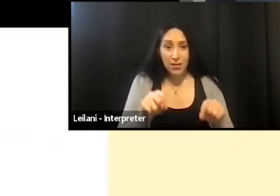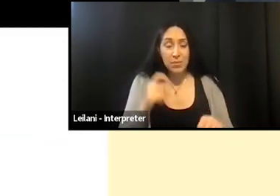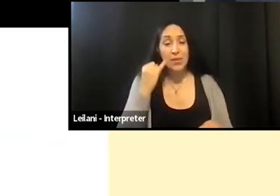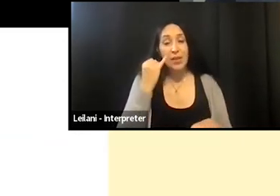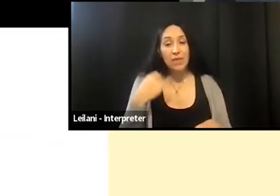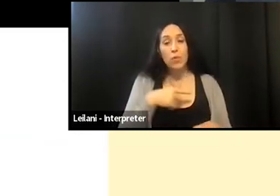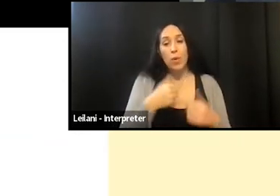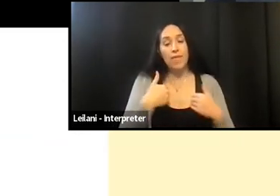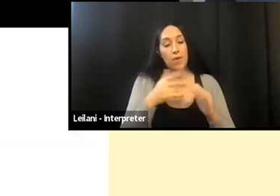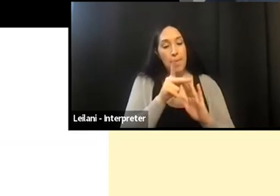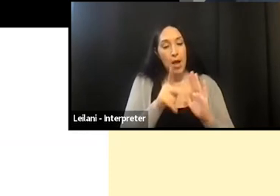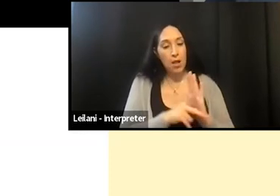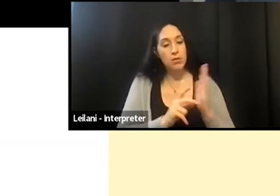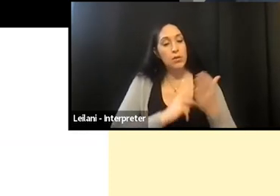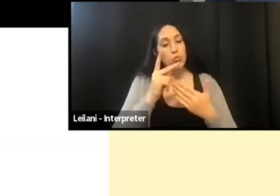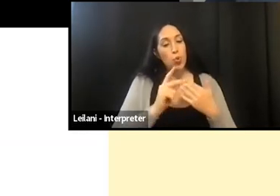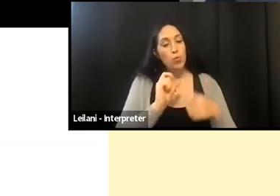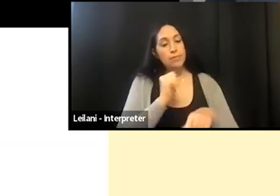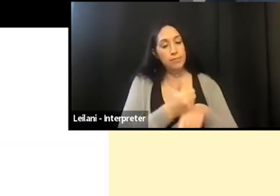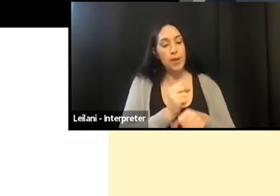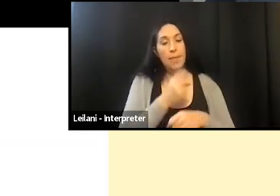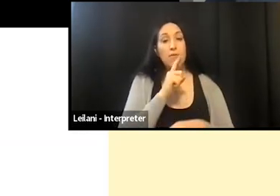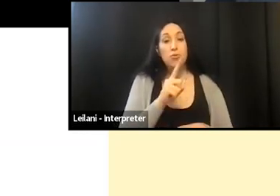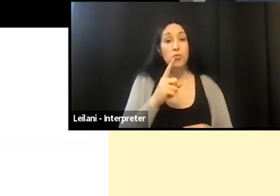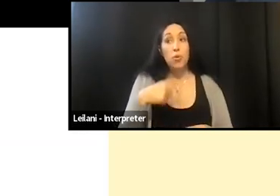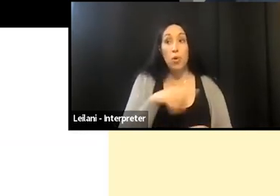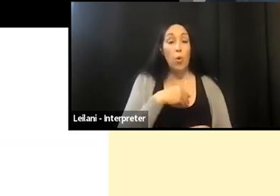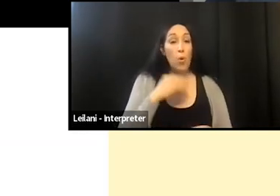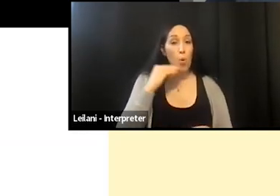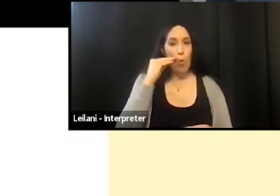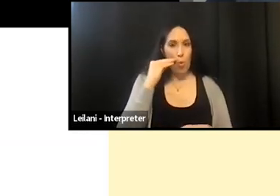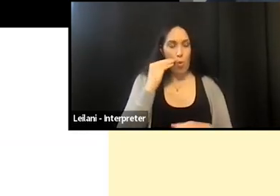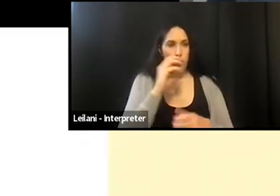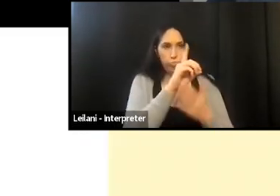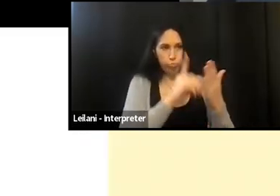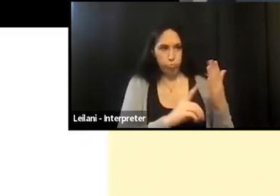to make sure our homes are adequately designed to allow people to age in place